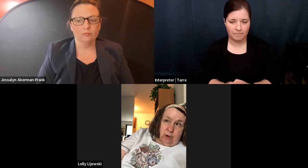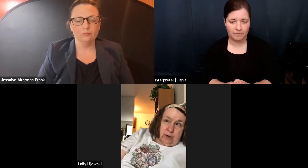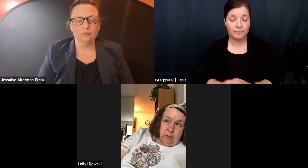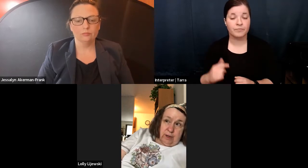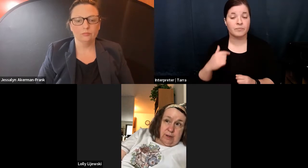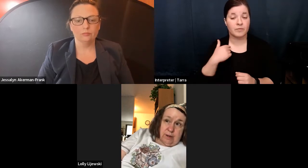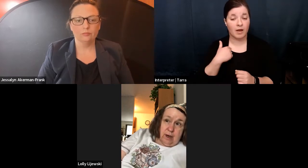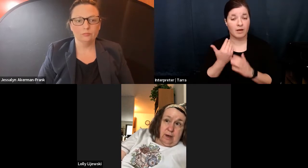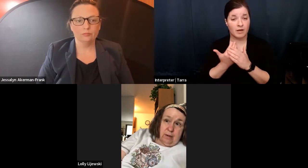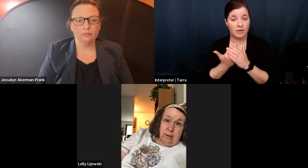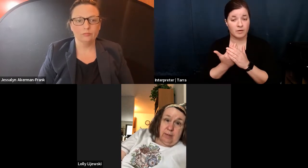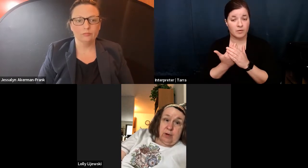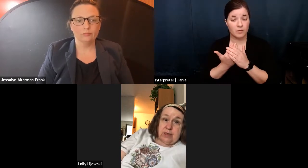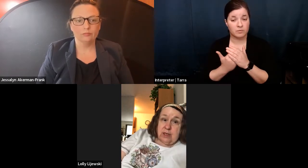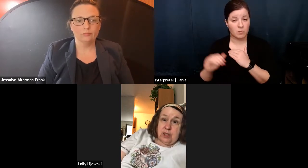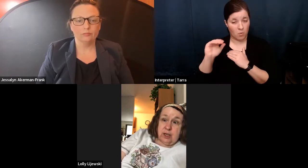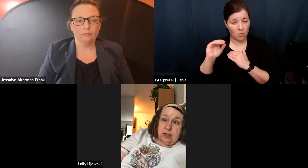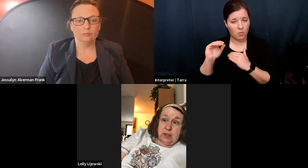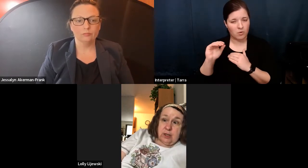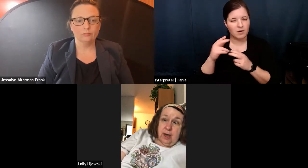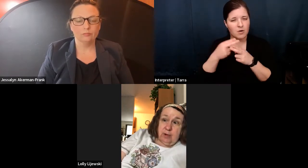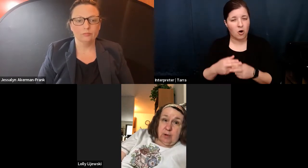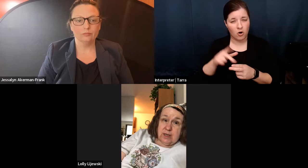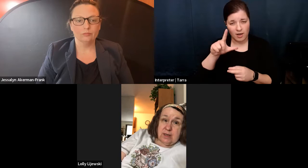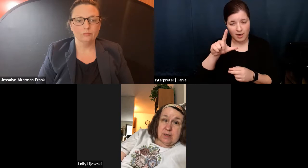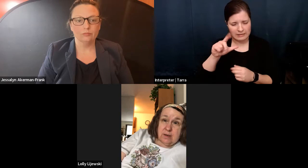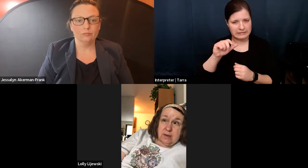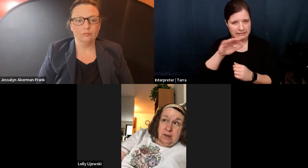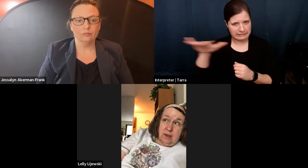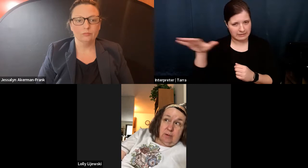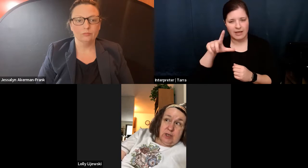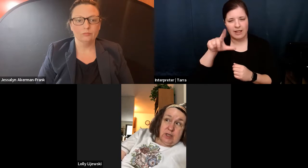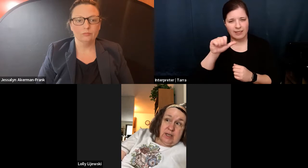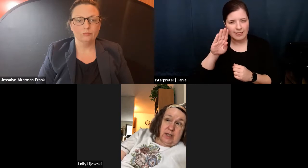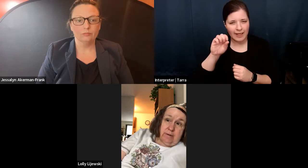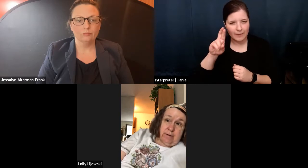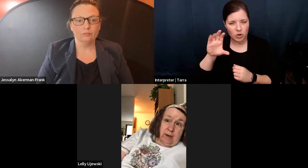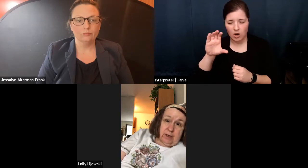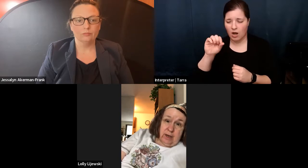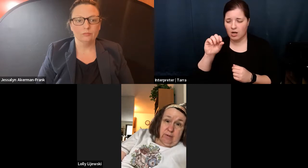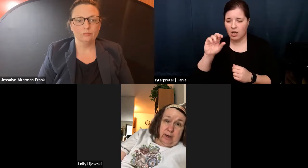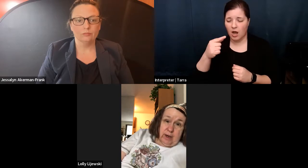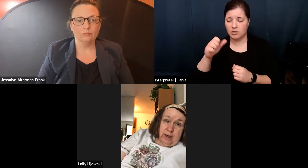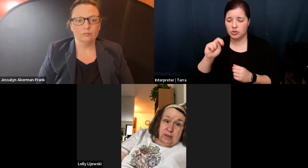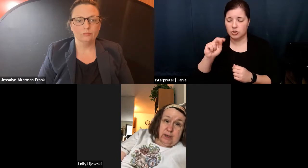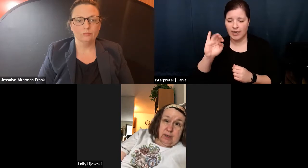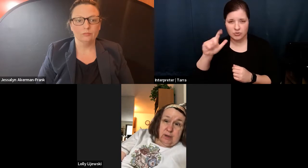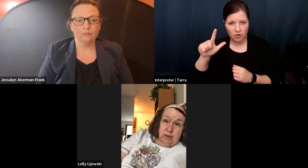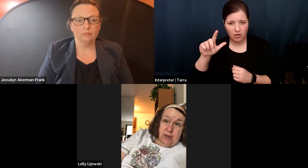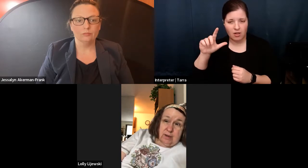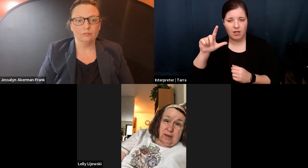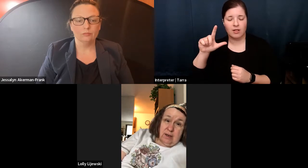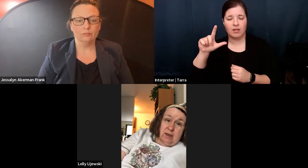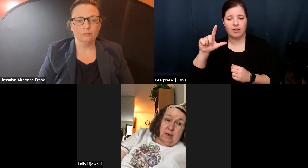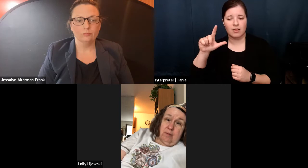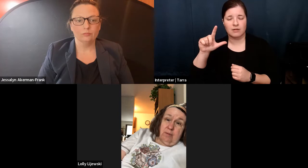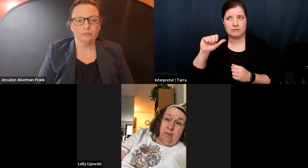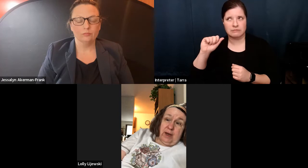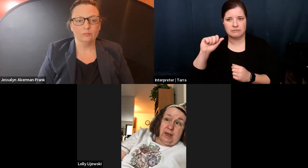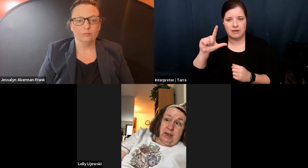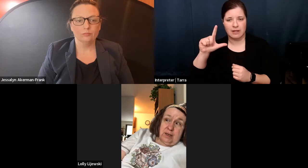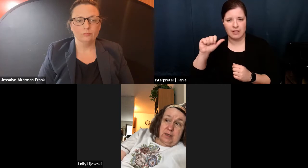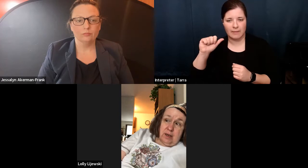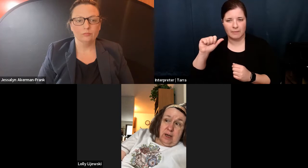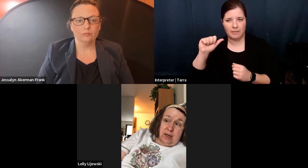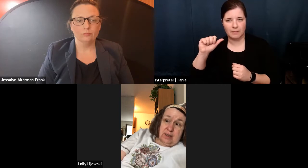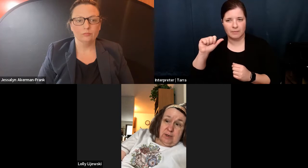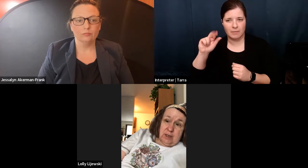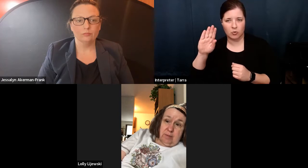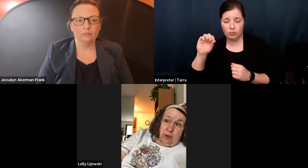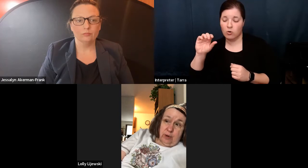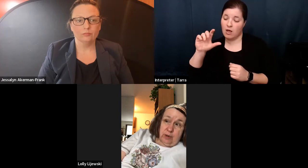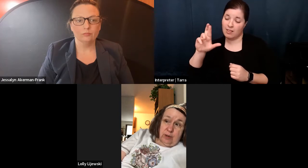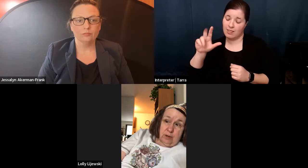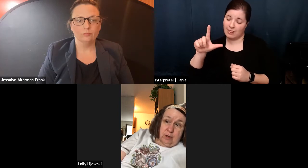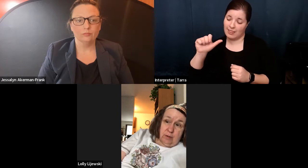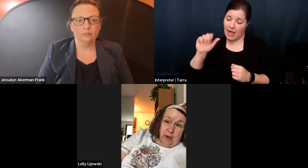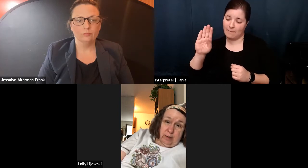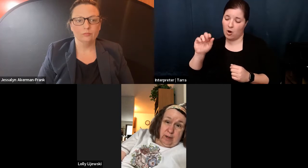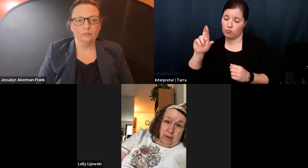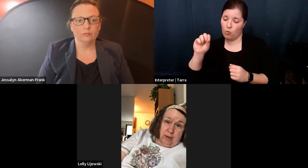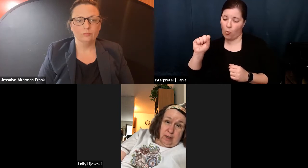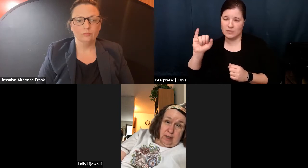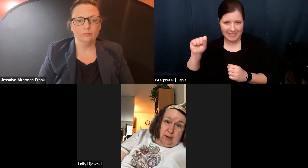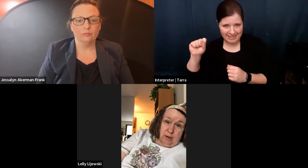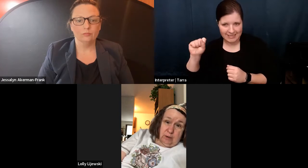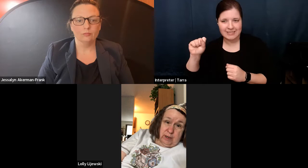Lolly: This is Lolly.